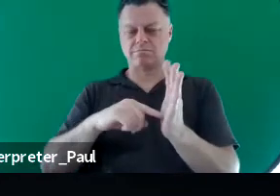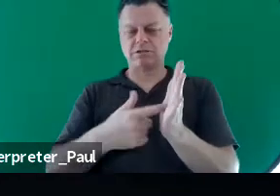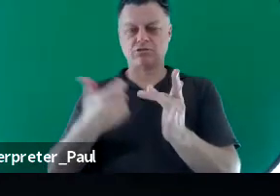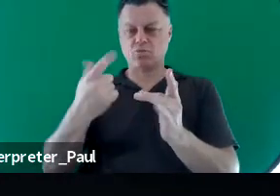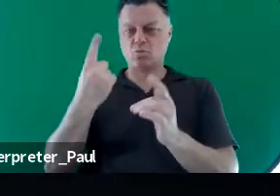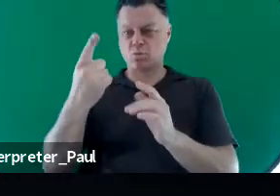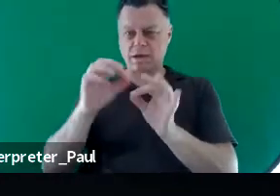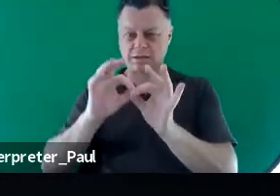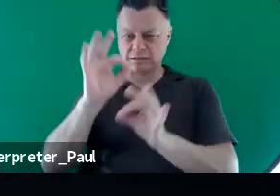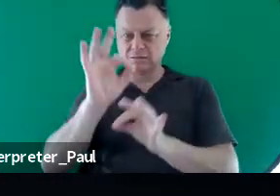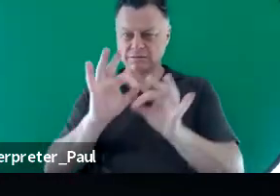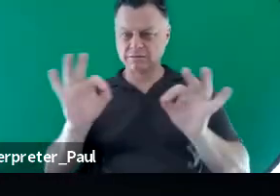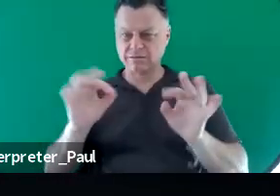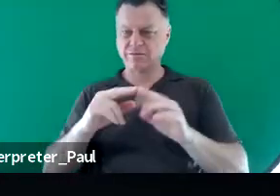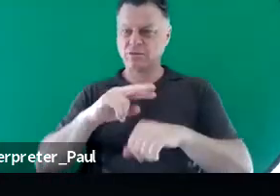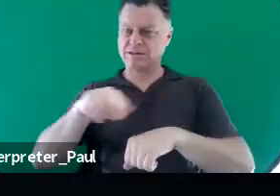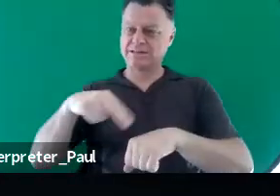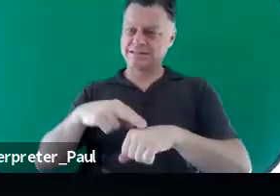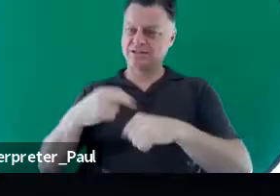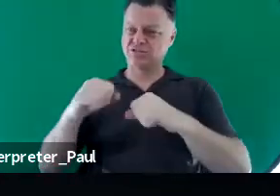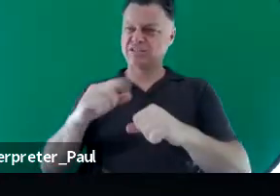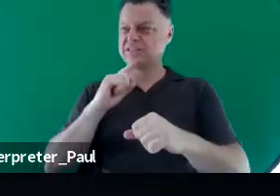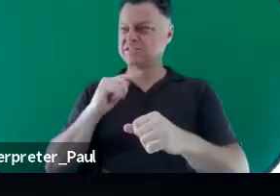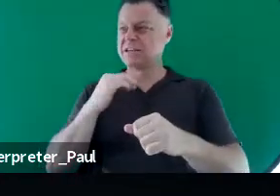national strategy, which is engagement. So - - - LISA: Yeah.